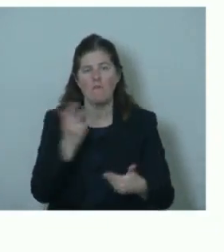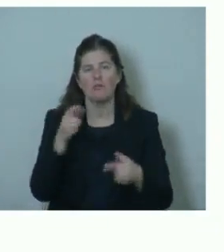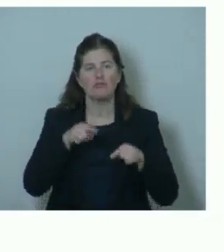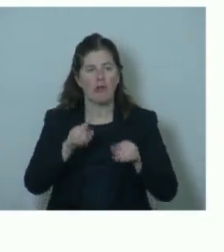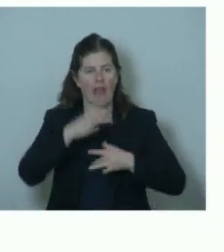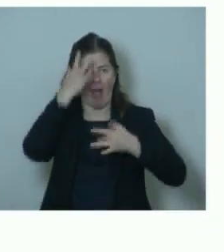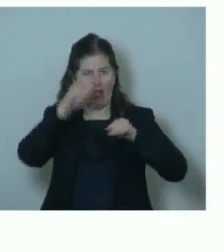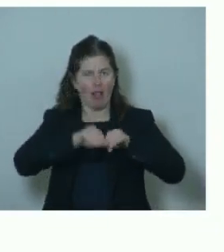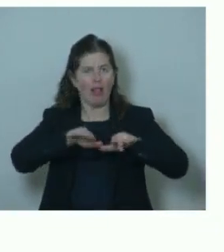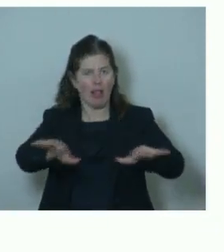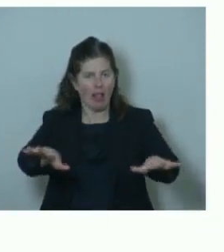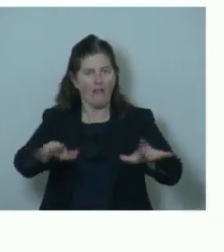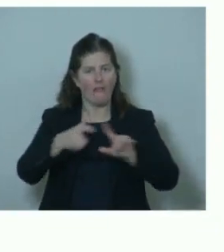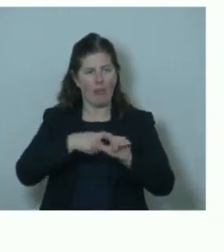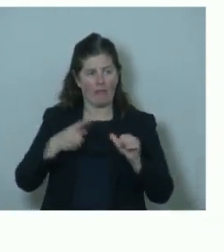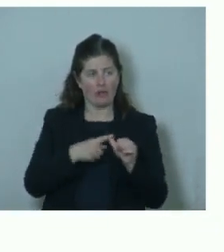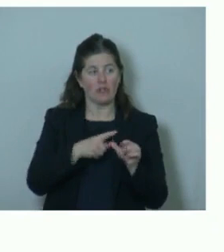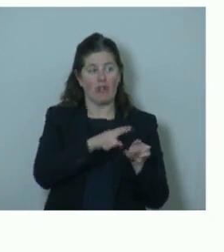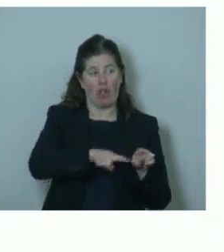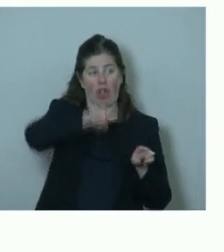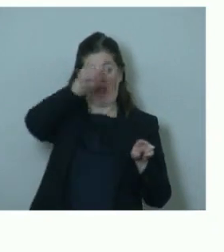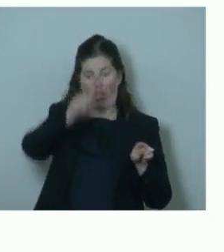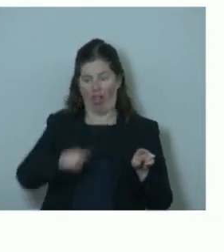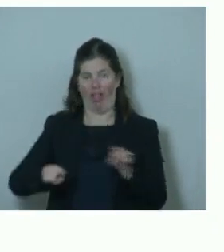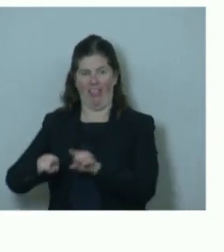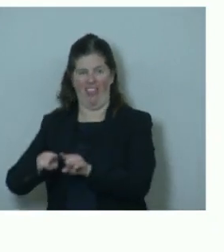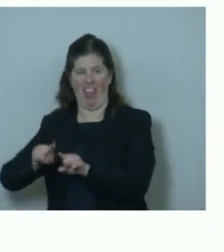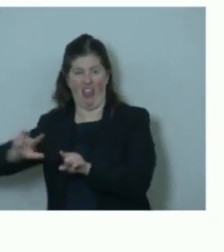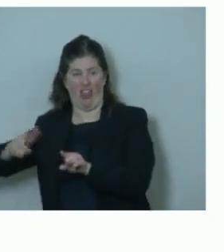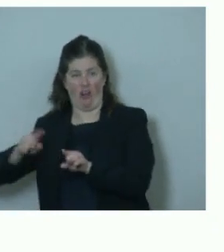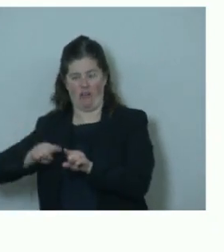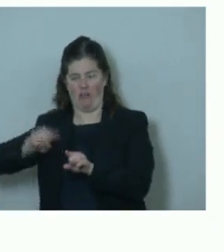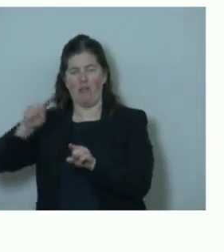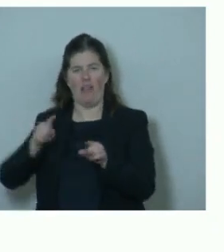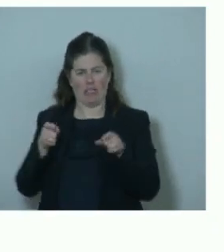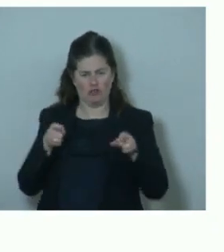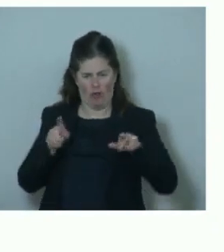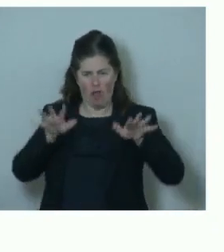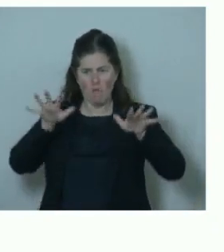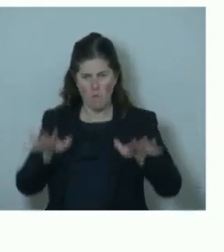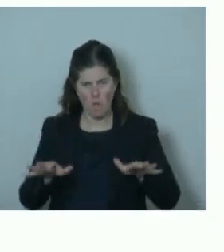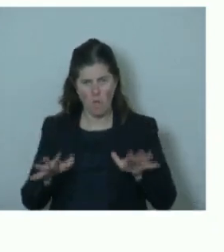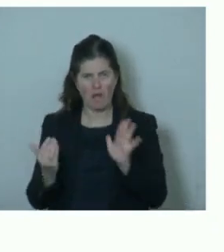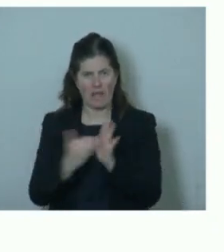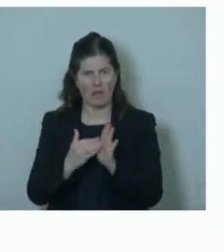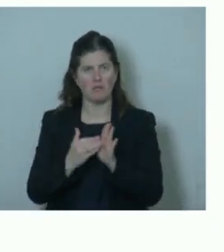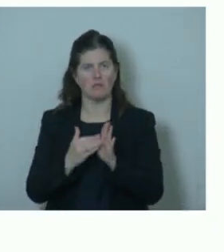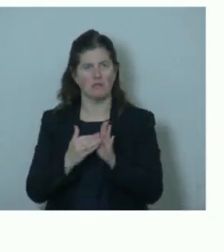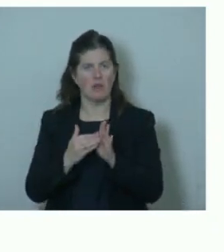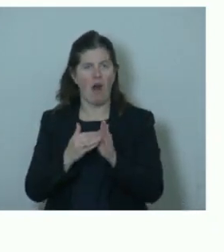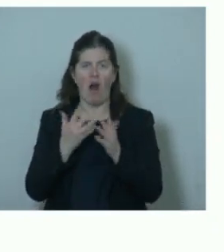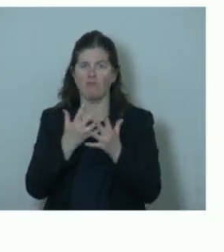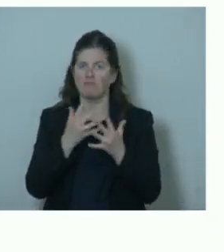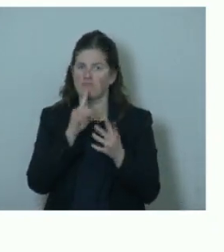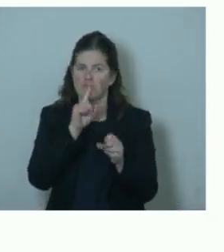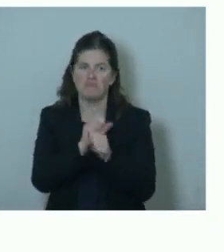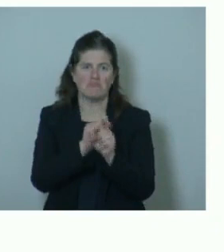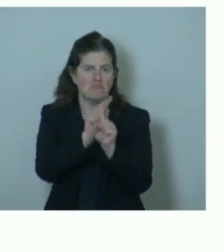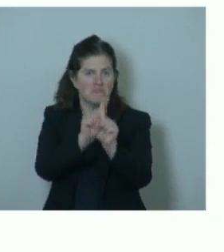THEN YOU CAN SEE THE GIANT SPIKE IN THE MIDDLE WHERE FIVE TIMES AS MANY PEOPLE DIED IN THAT PANDEMIC AS THE FIRST.